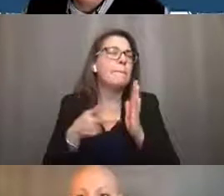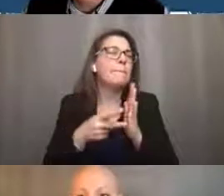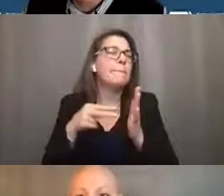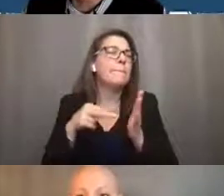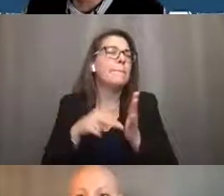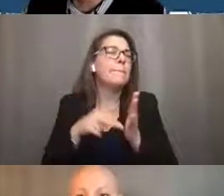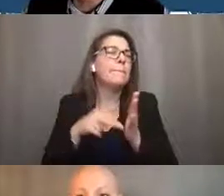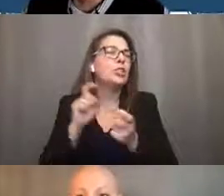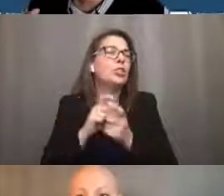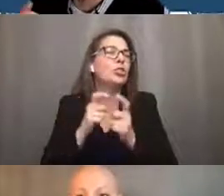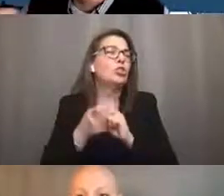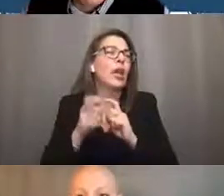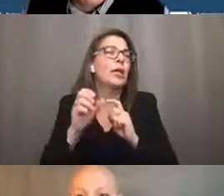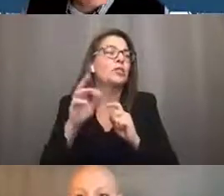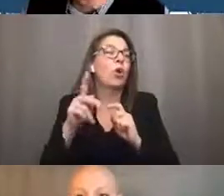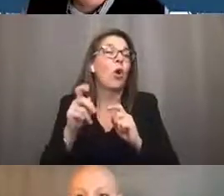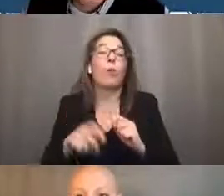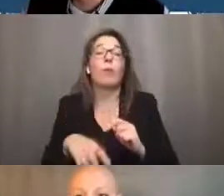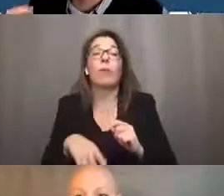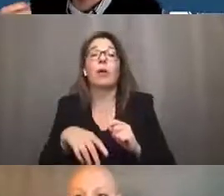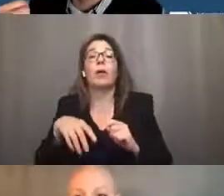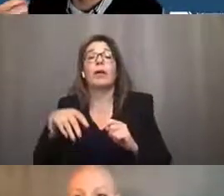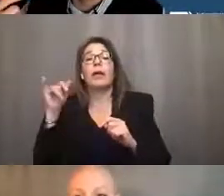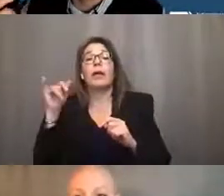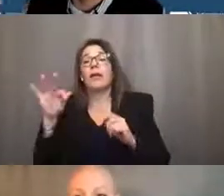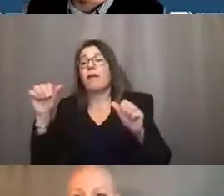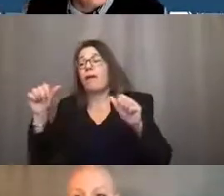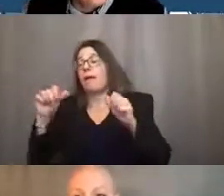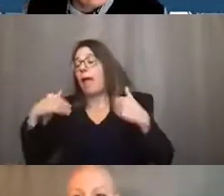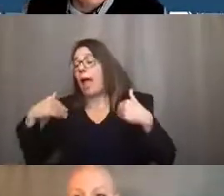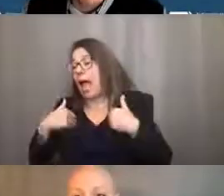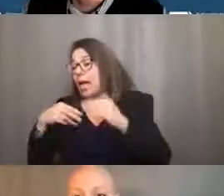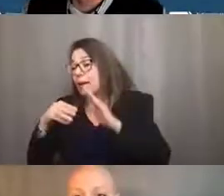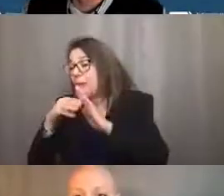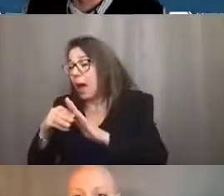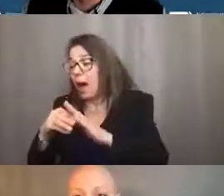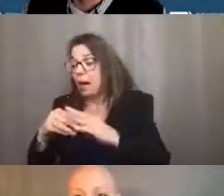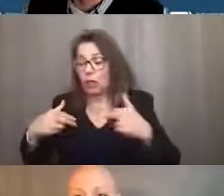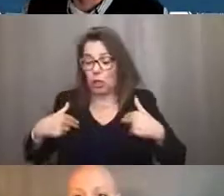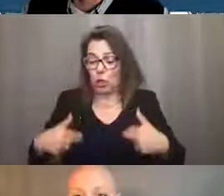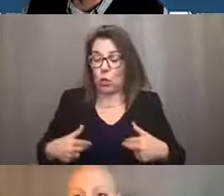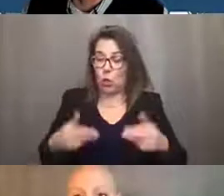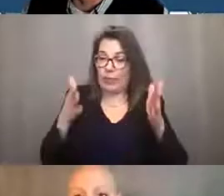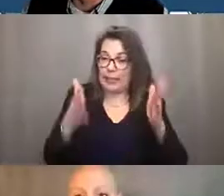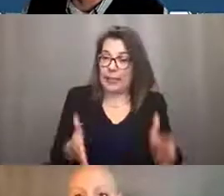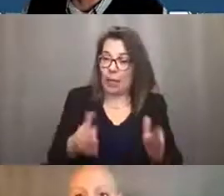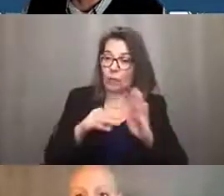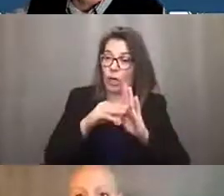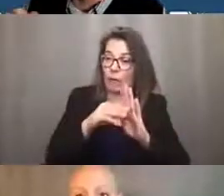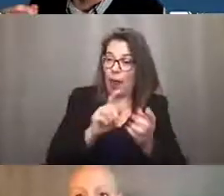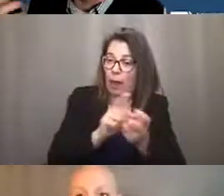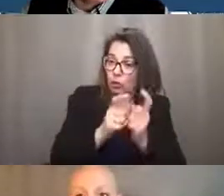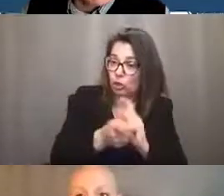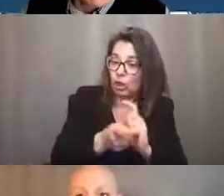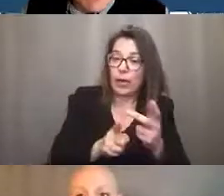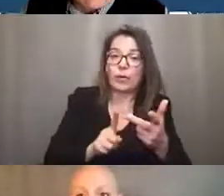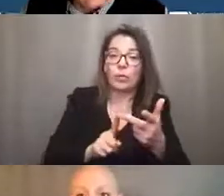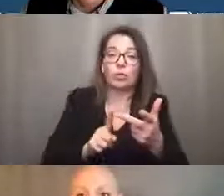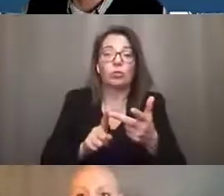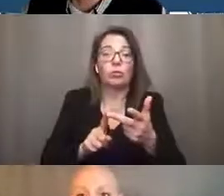Basically if you change an animal model, if you change a human subjects model, if you change the specific aims that